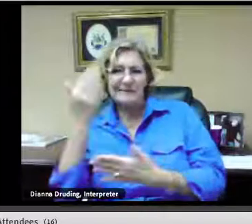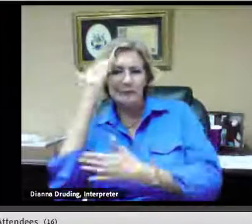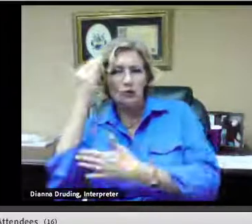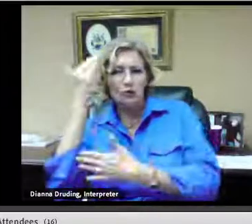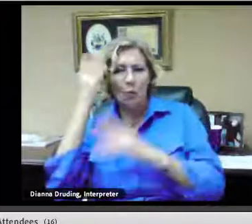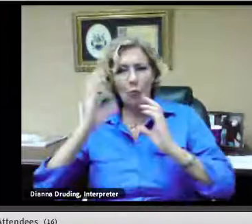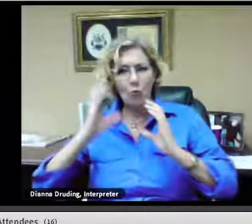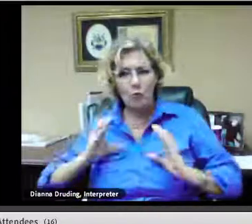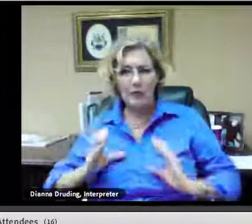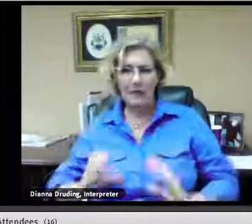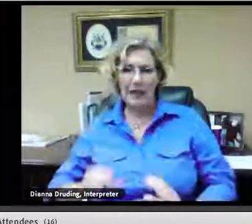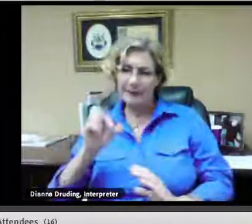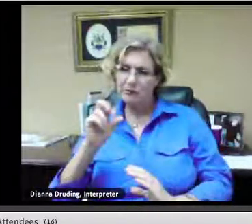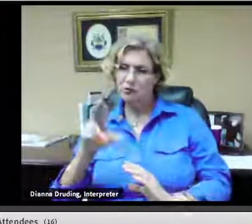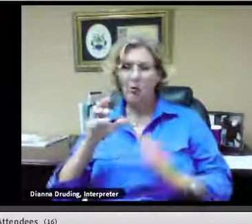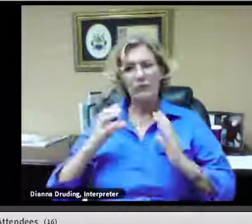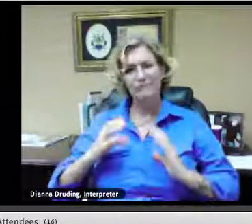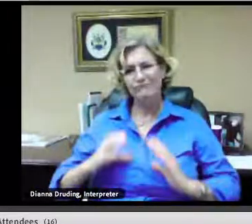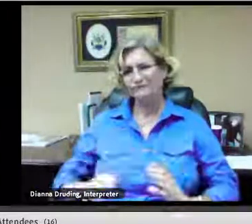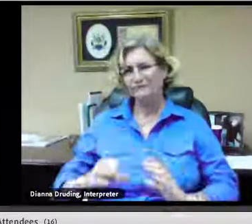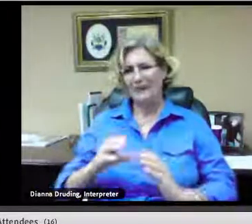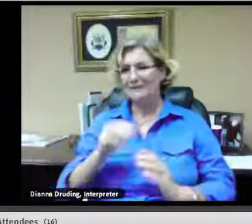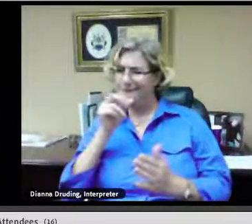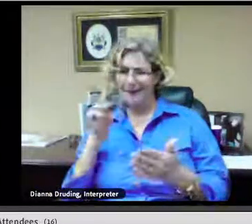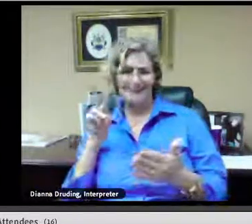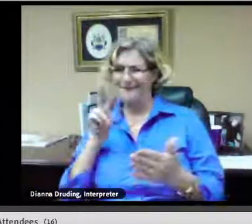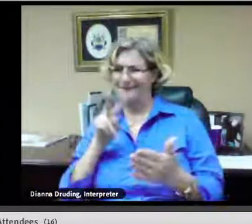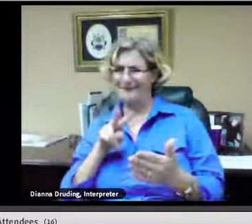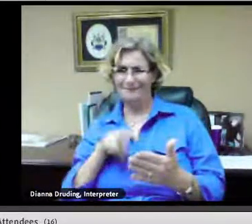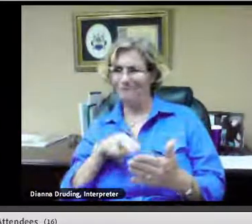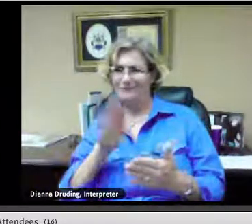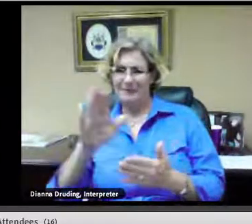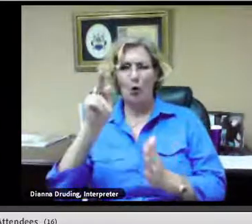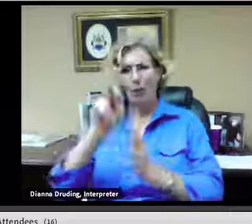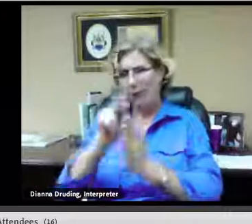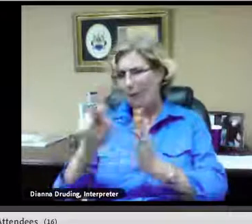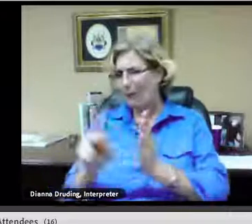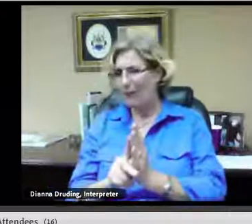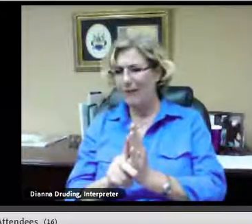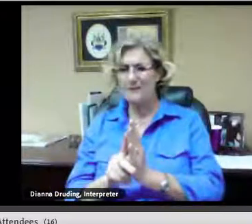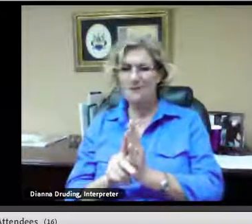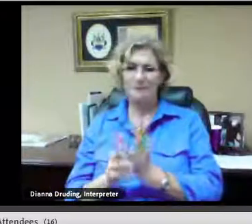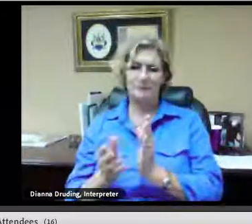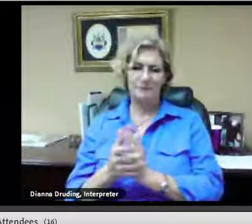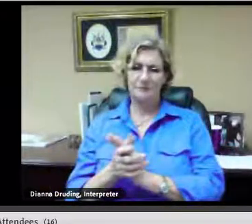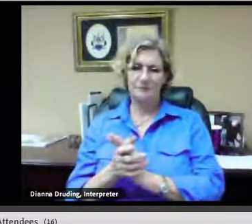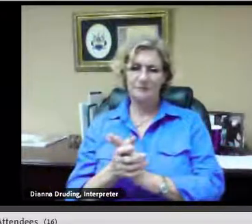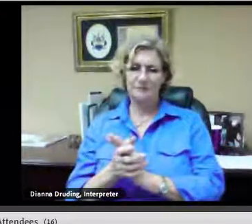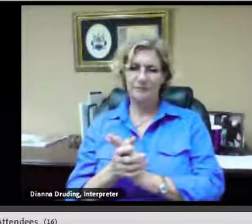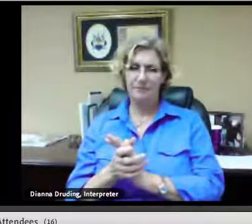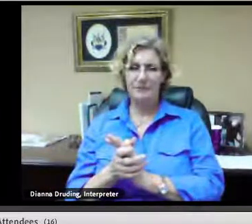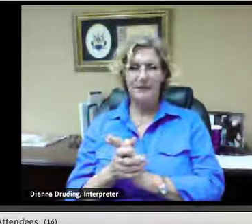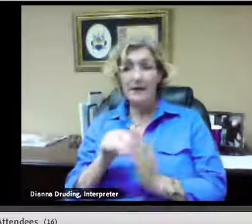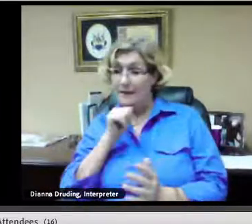or your policies or your procedures, you know, maybe that's a great thing